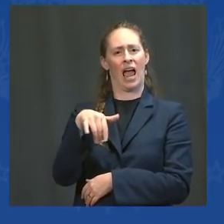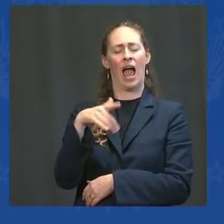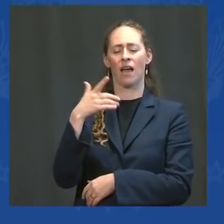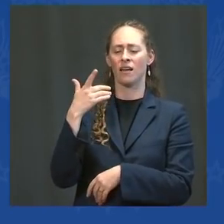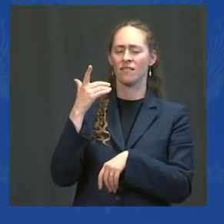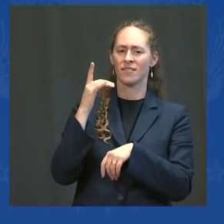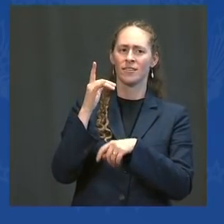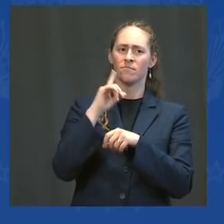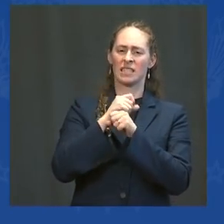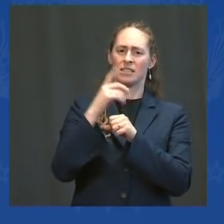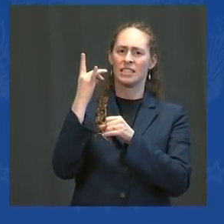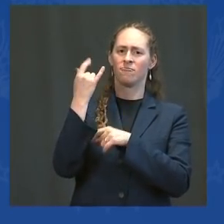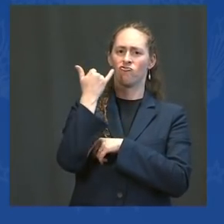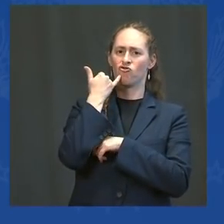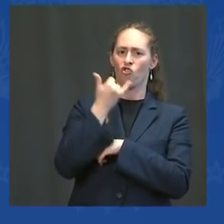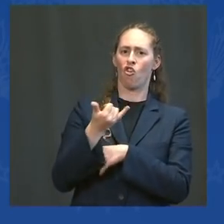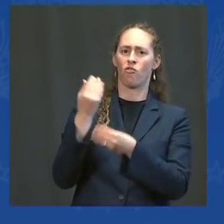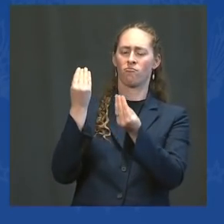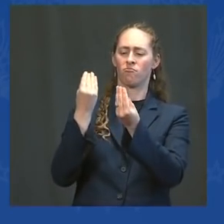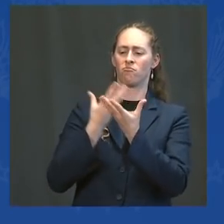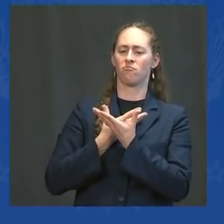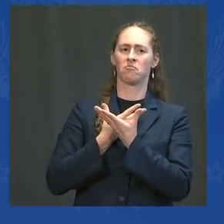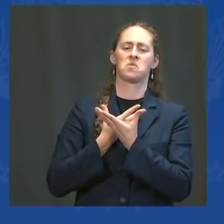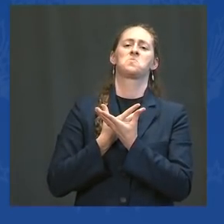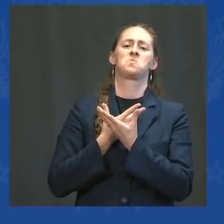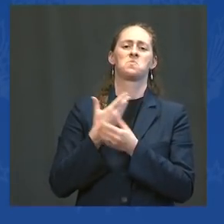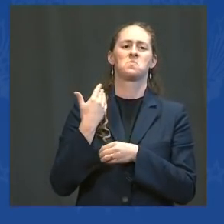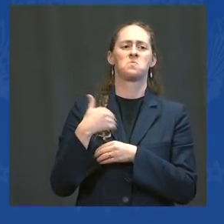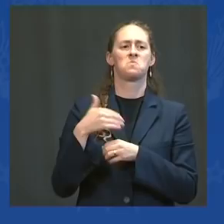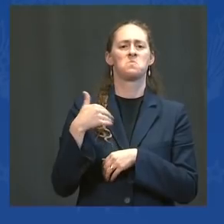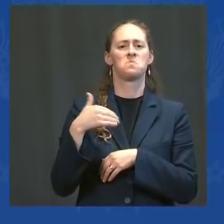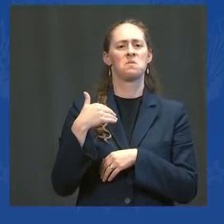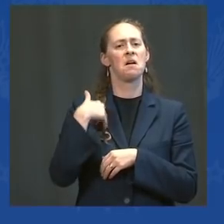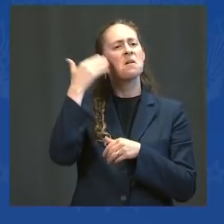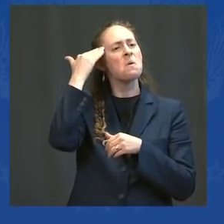It's nice to be honored and have those who you lost remembered,